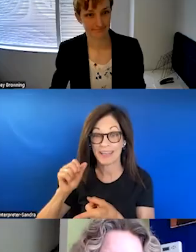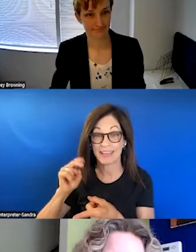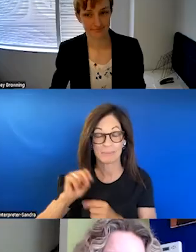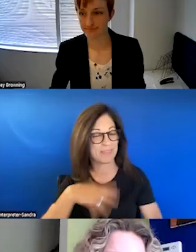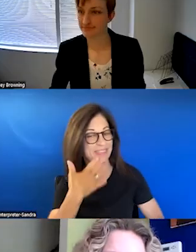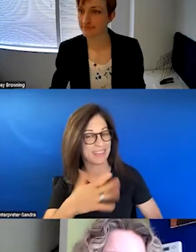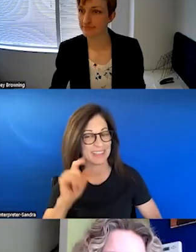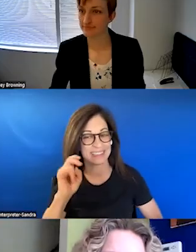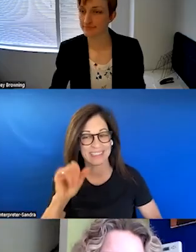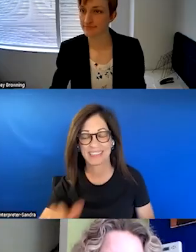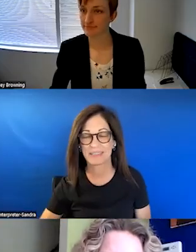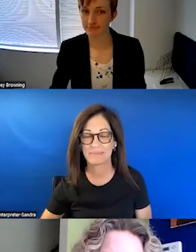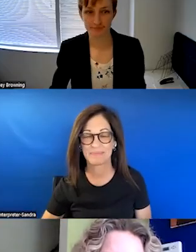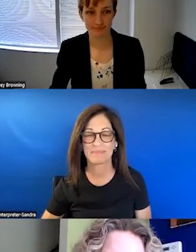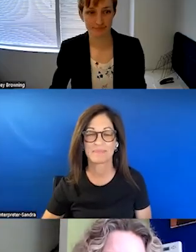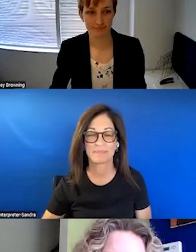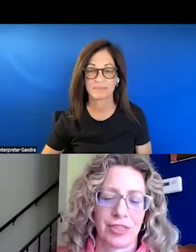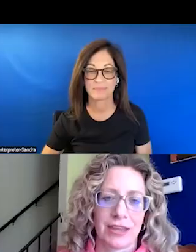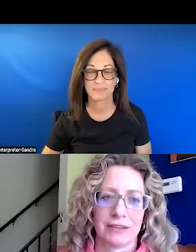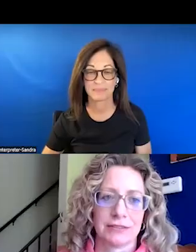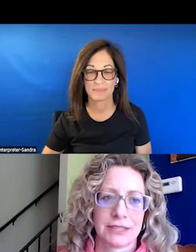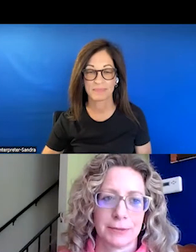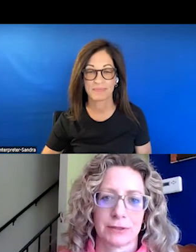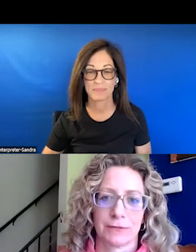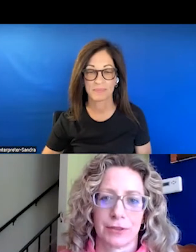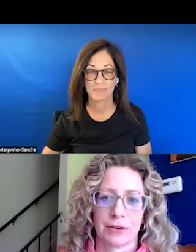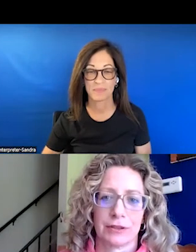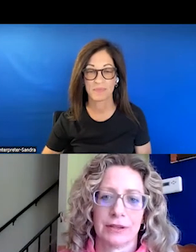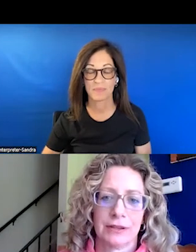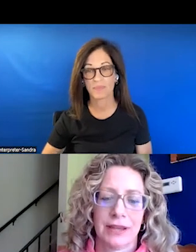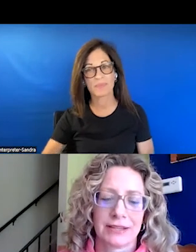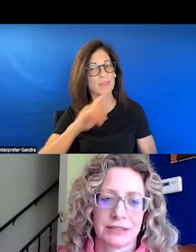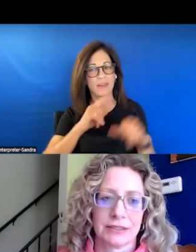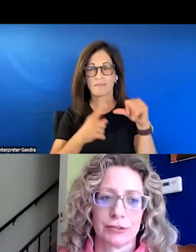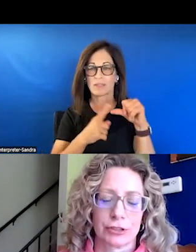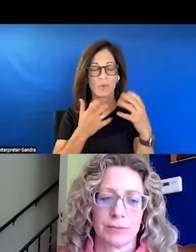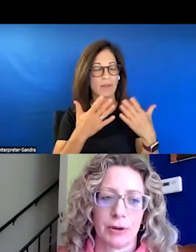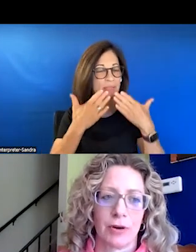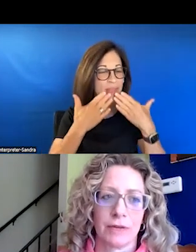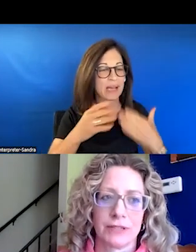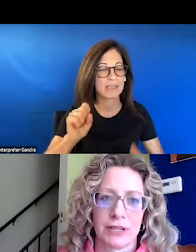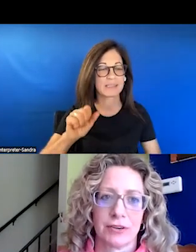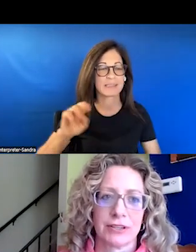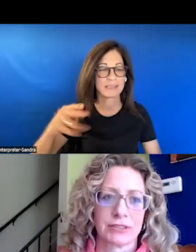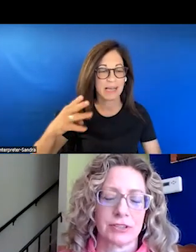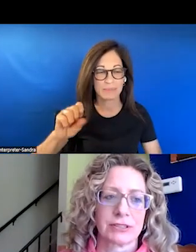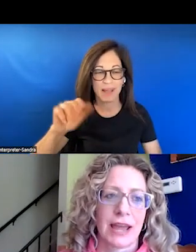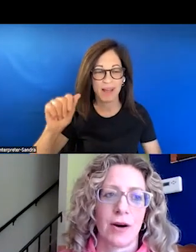TO ACKNOWLEDGE, THANK, SAMHSA FOR THEIR EXCELLENT LEADERSHIP ON AWFUL THE AREAS. AND JUST HOW,